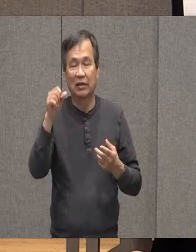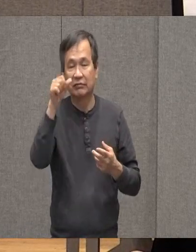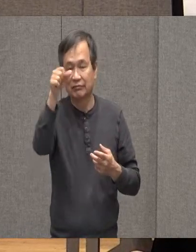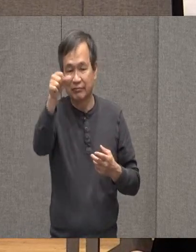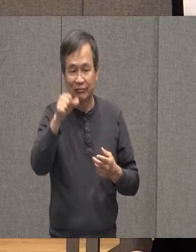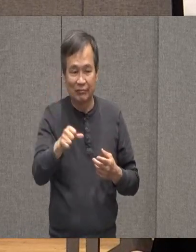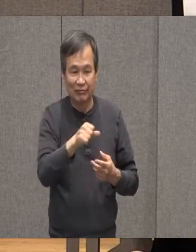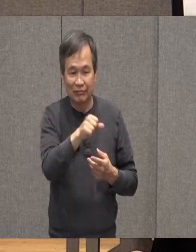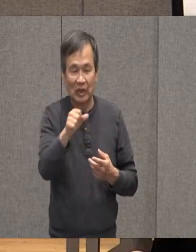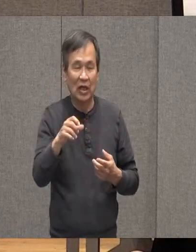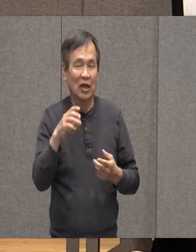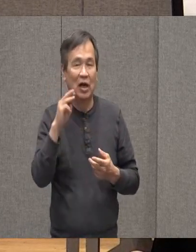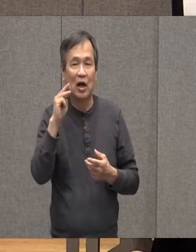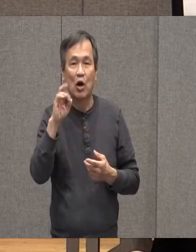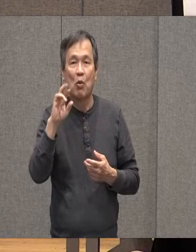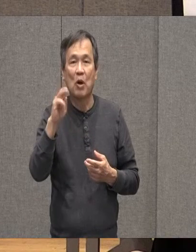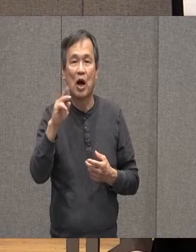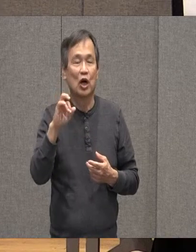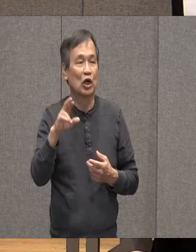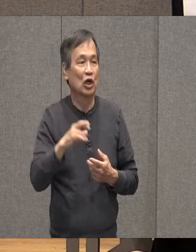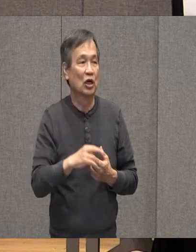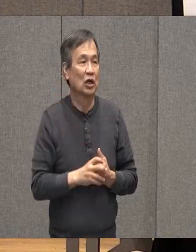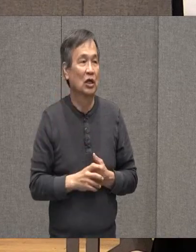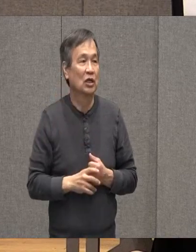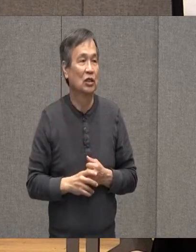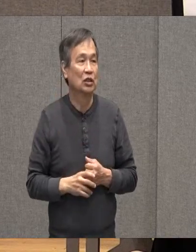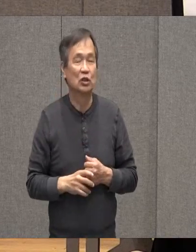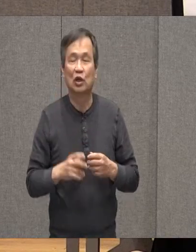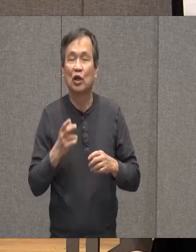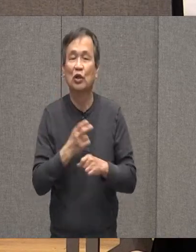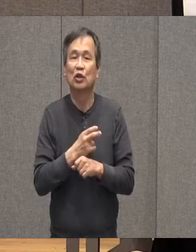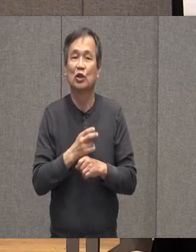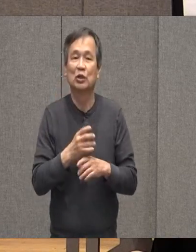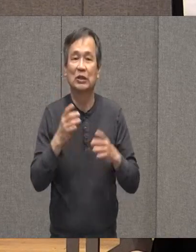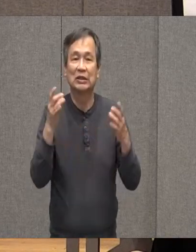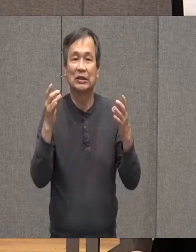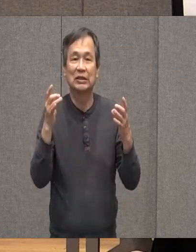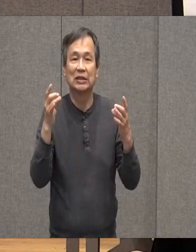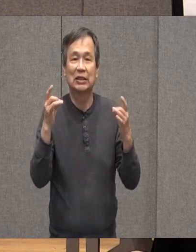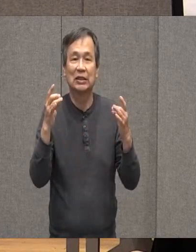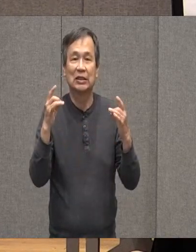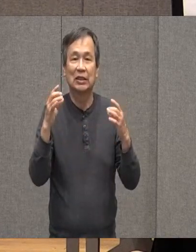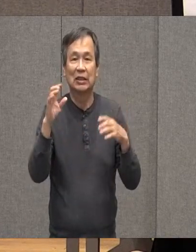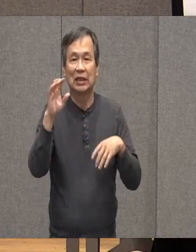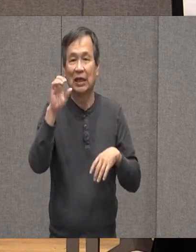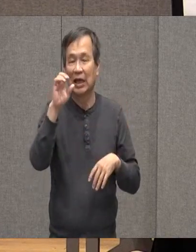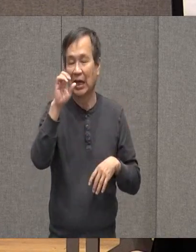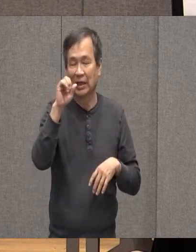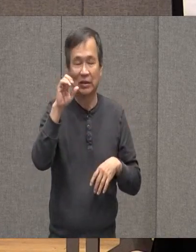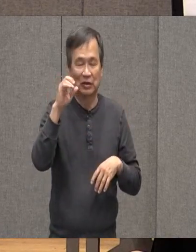with this sitting here vertically it probably would have fallen off. We're going to be using our placeholders are gonna be our sticky notes.